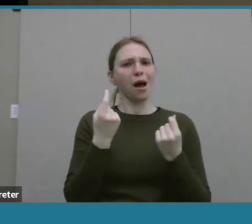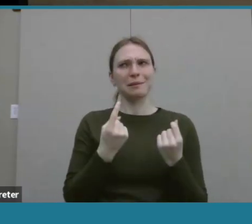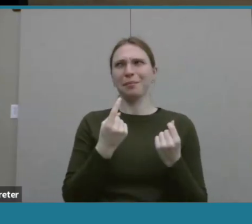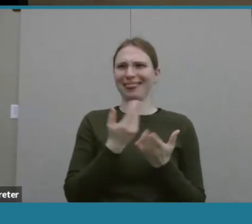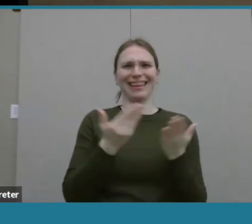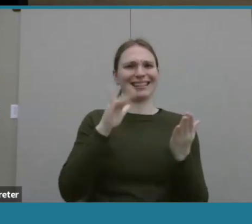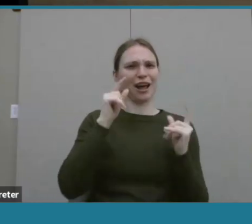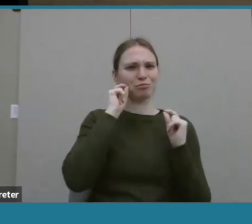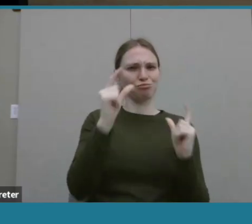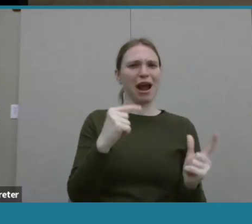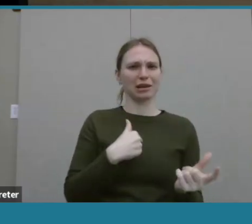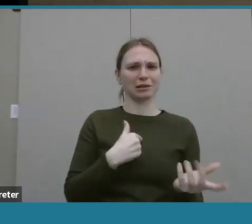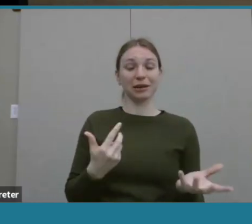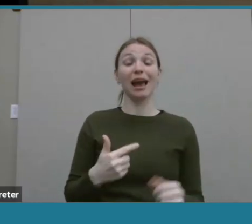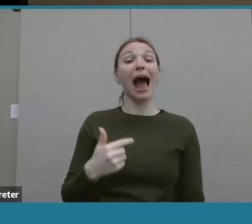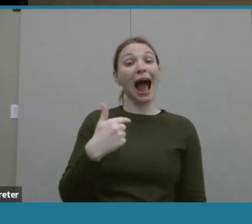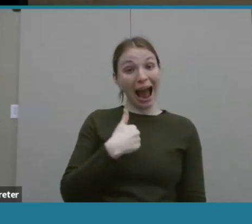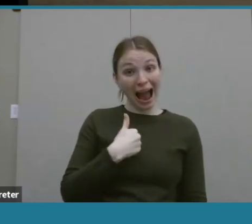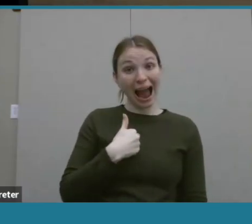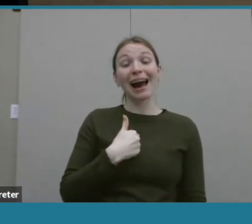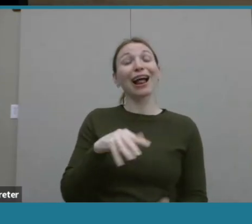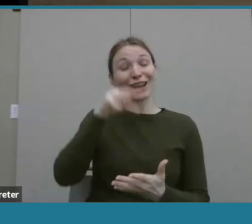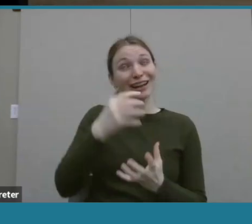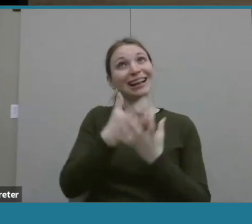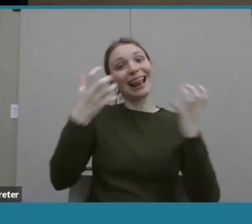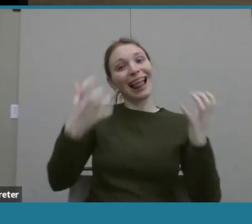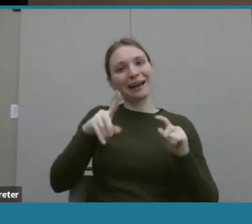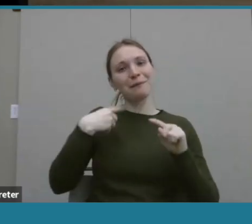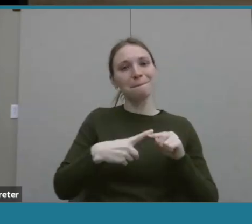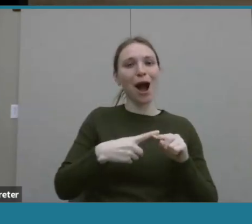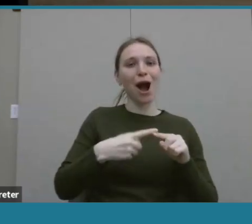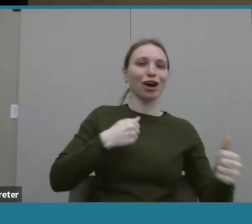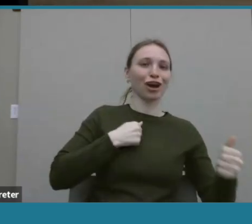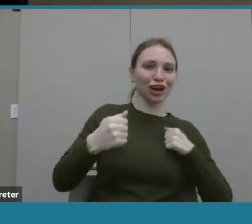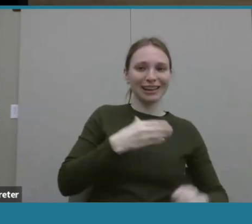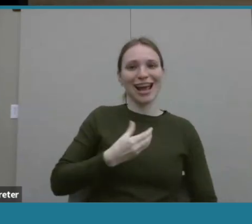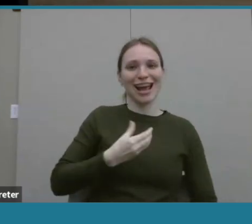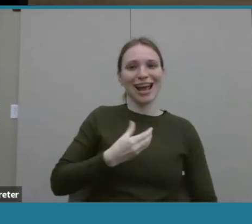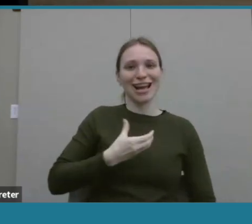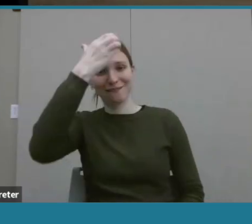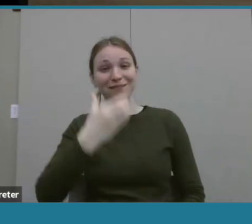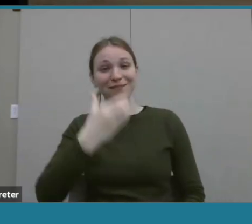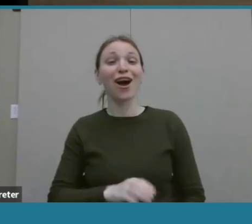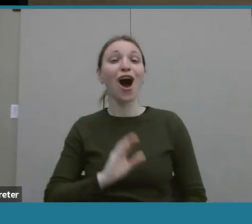All the facts that I did not know about the gorillas and giraffes. When we had the annual meeting, it was so amazing to see all the